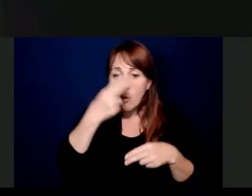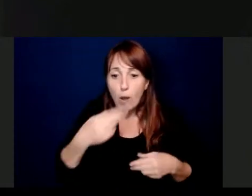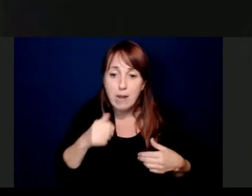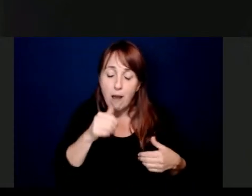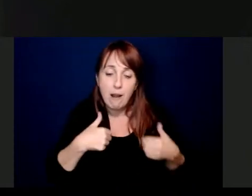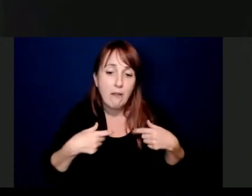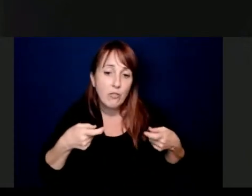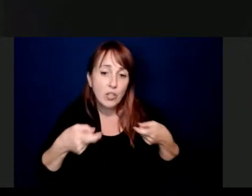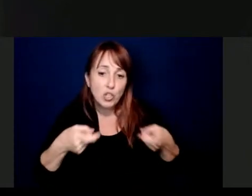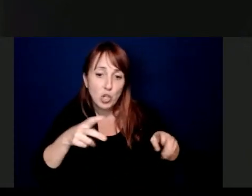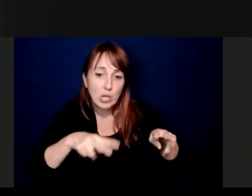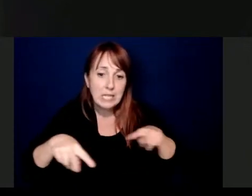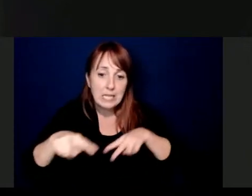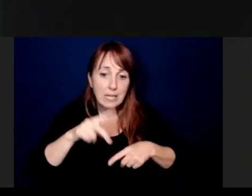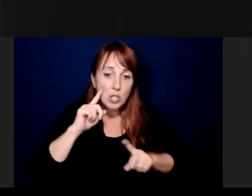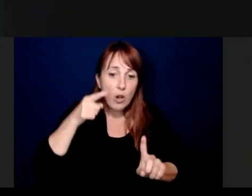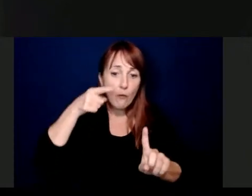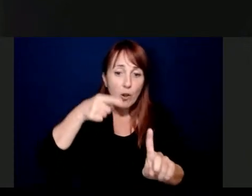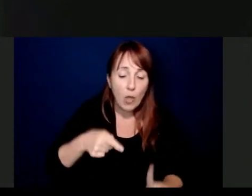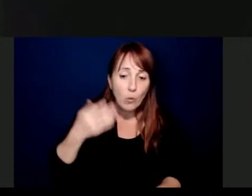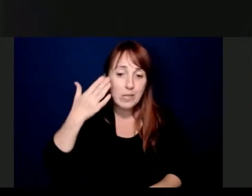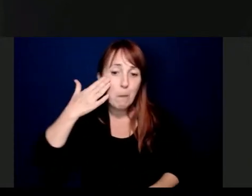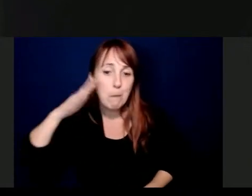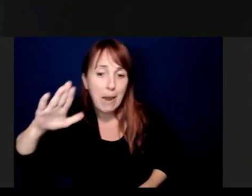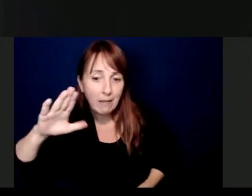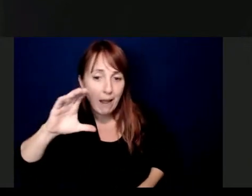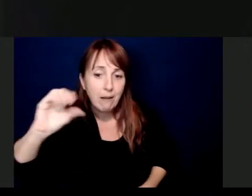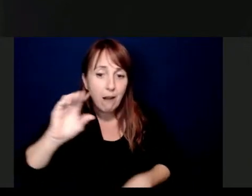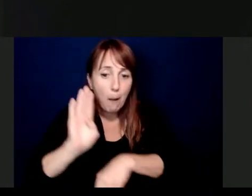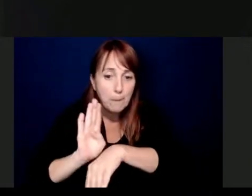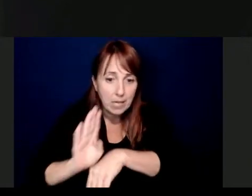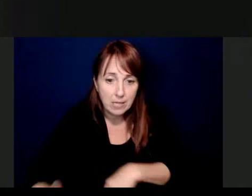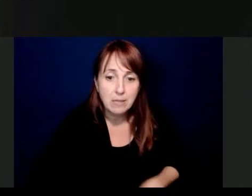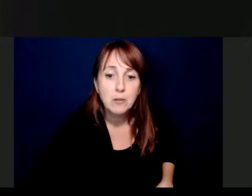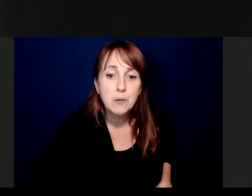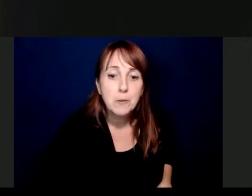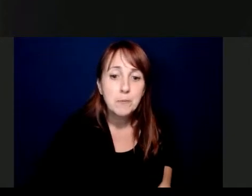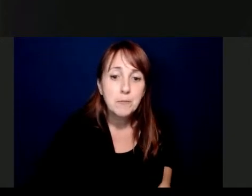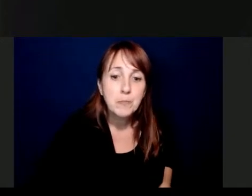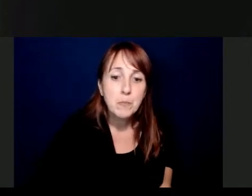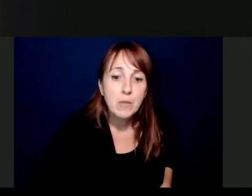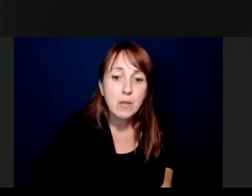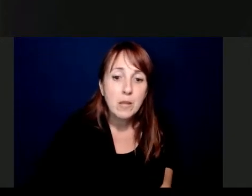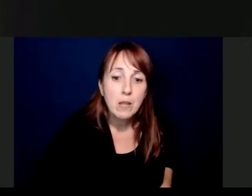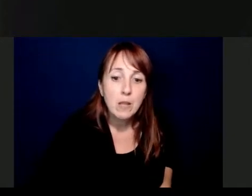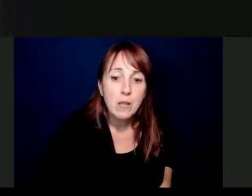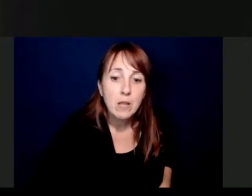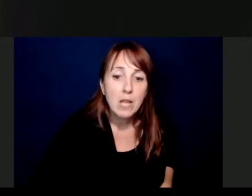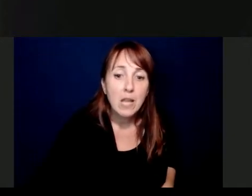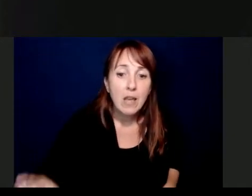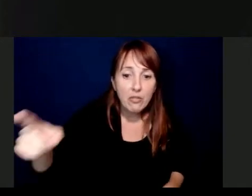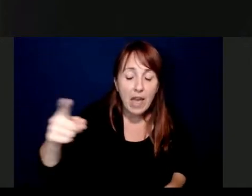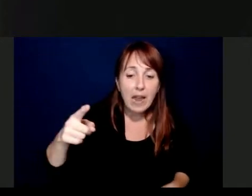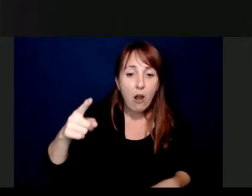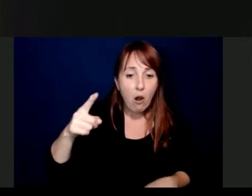particular mainland companies that have a presence only online.